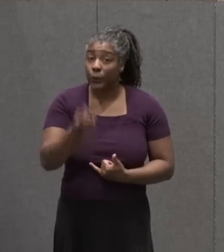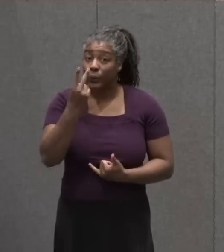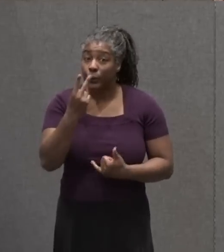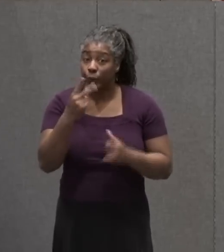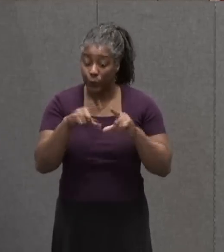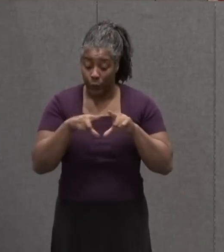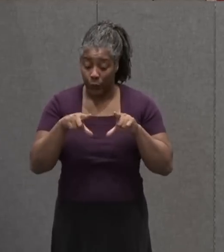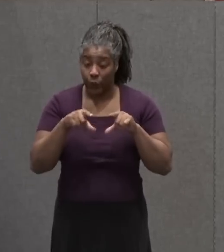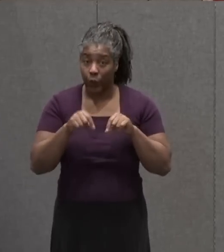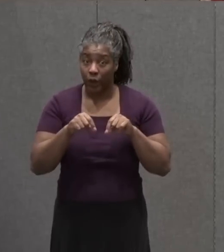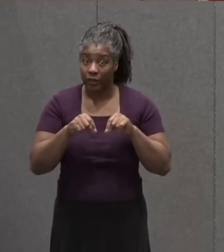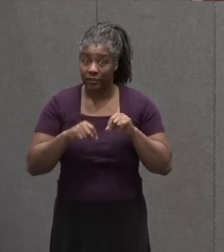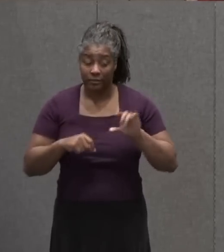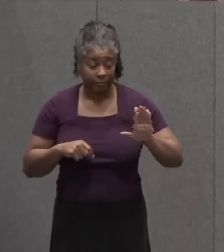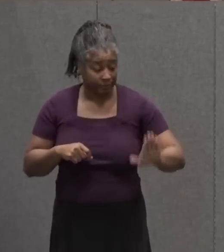you can see the pictures.